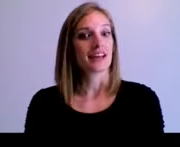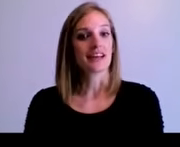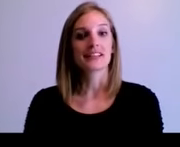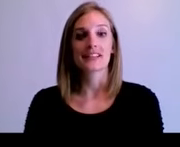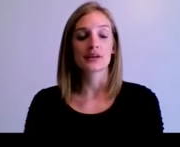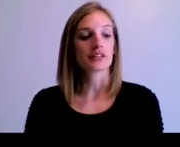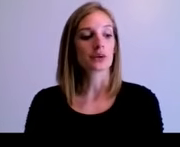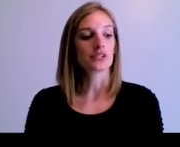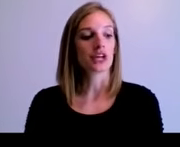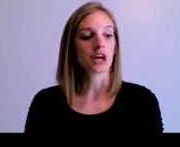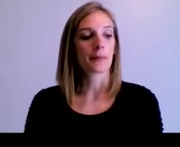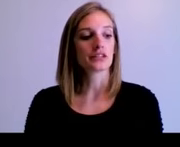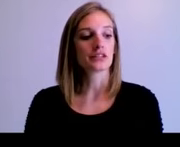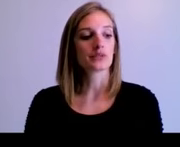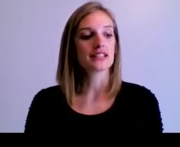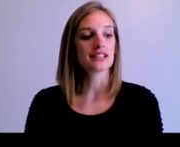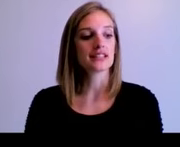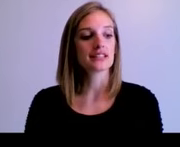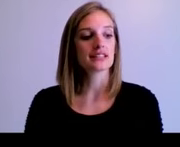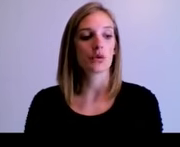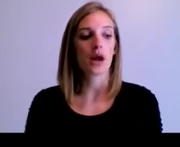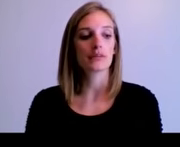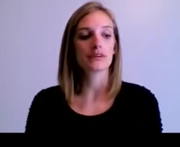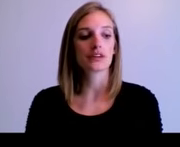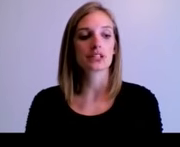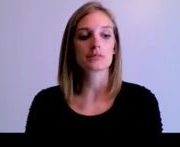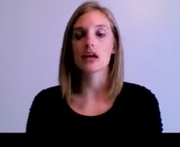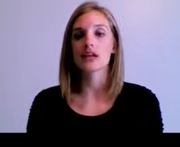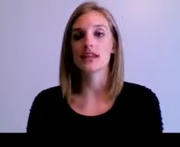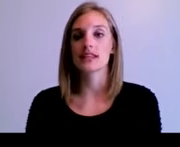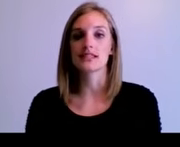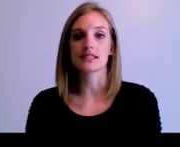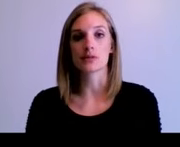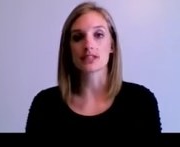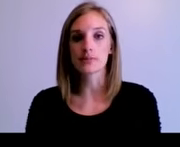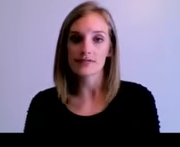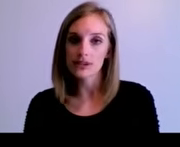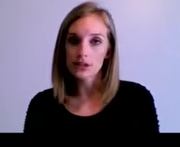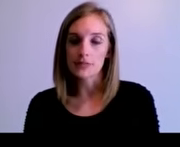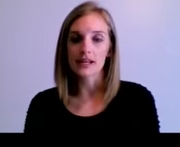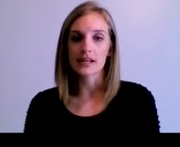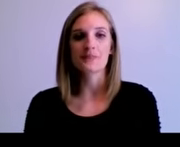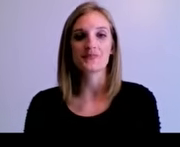It is going to talk about the 3 Cs, why we fingerspell and, some receptive fingerspelling.